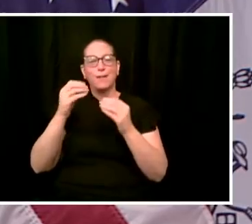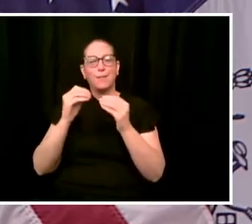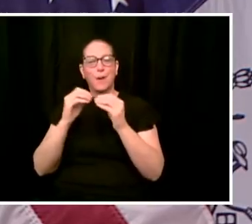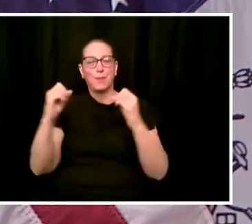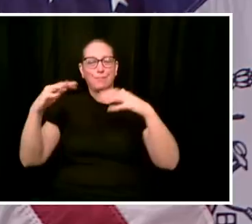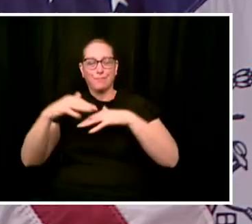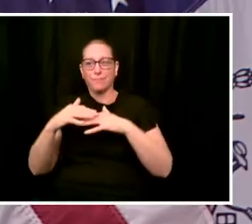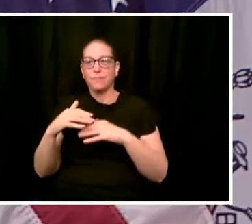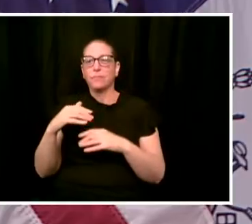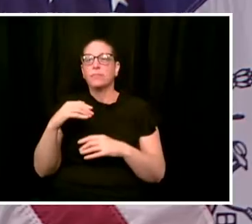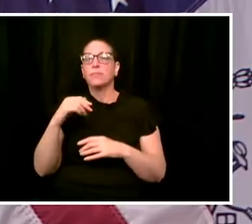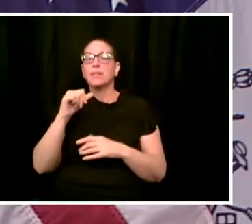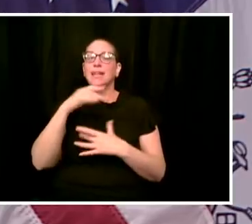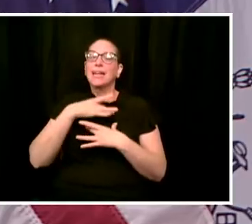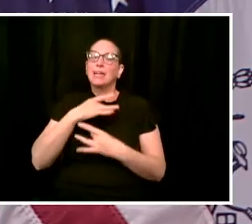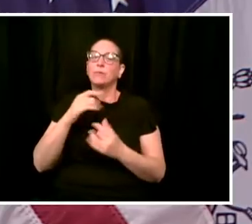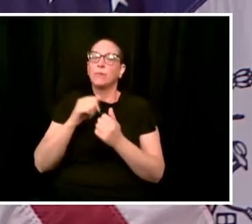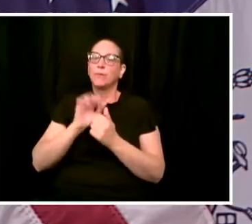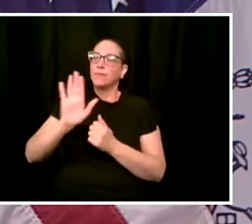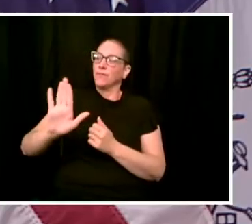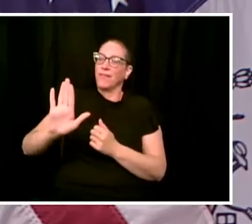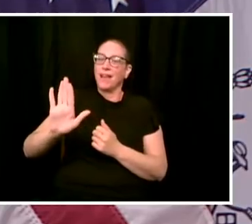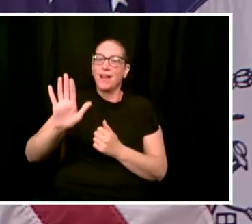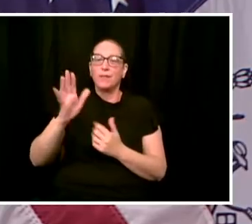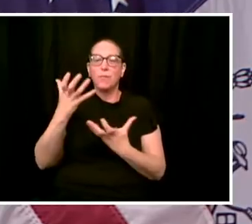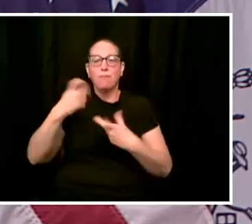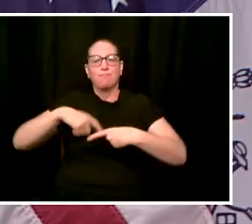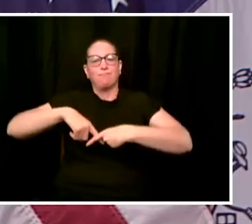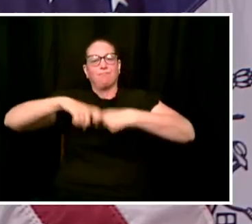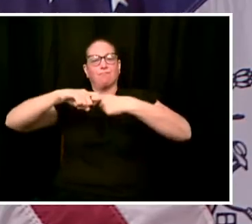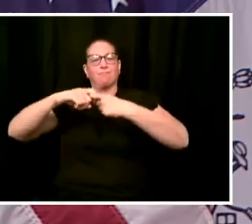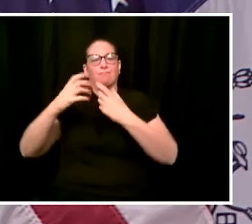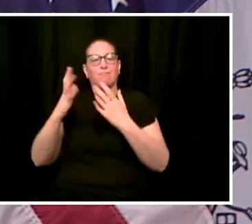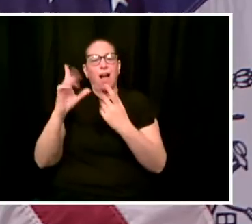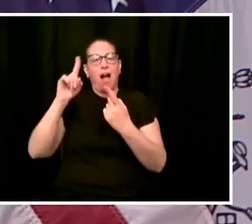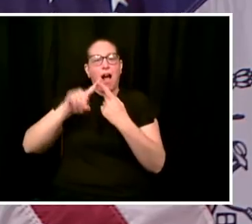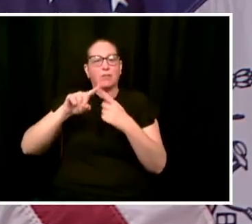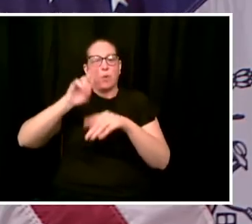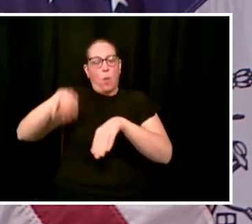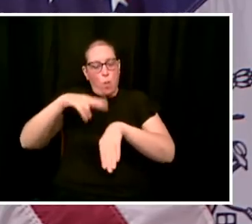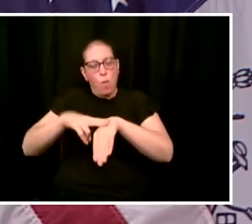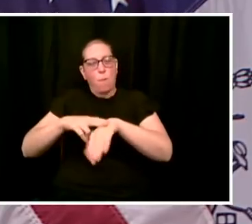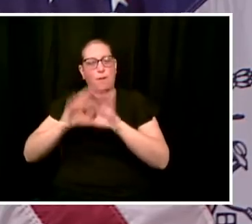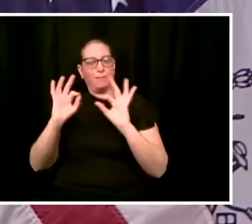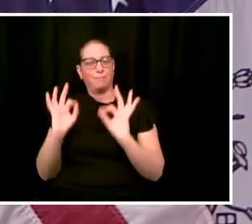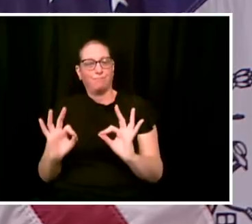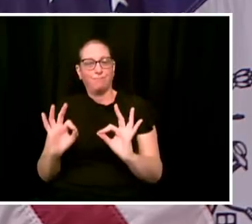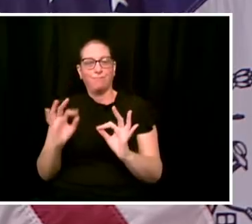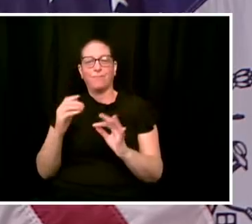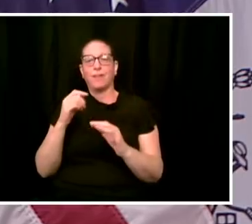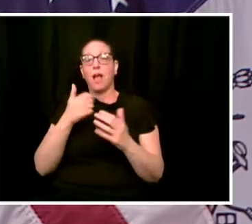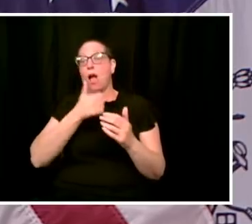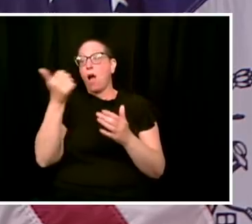BEFORE AS CLOSELY AS POSSIBLE.